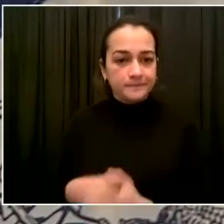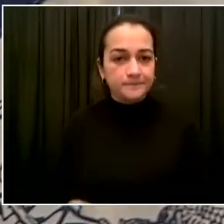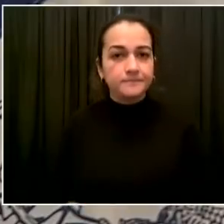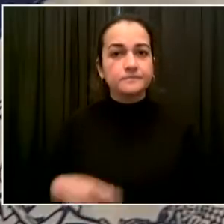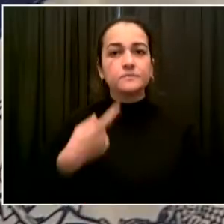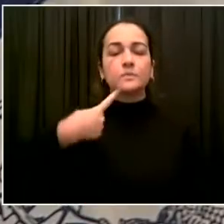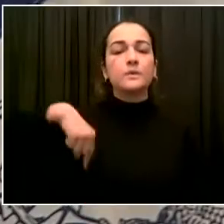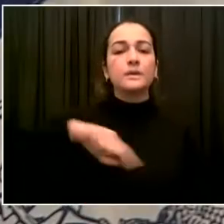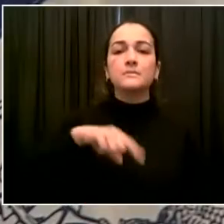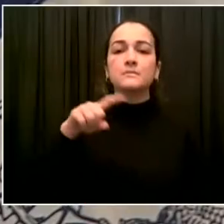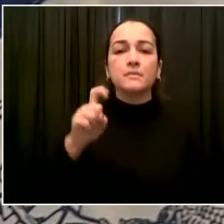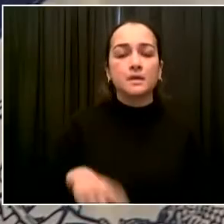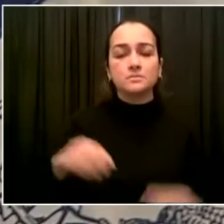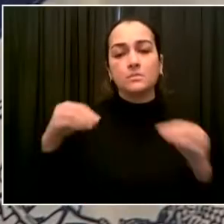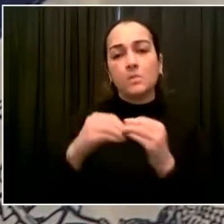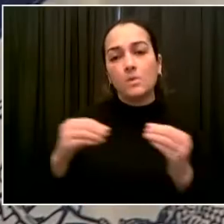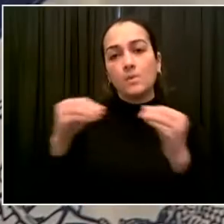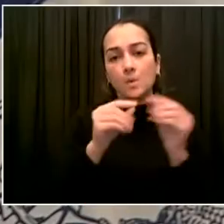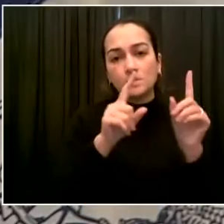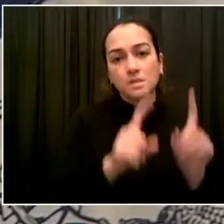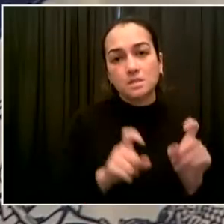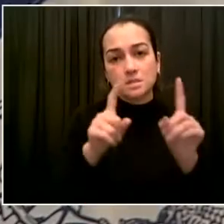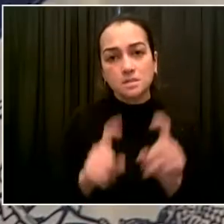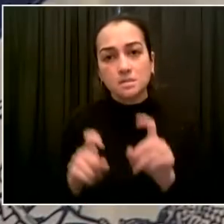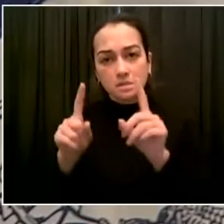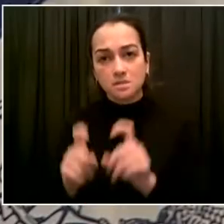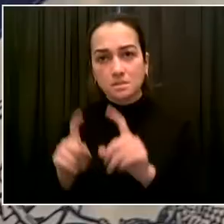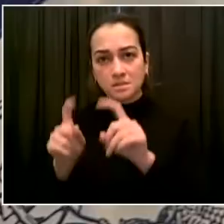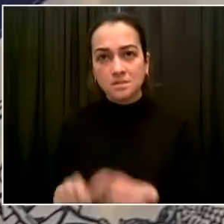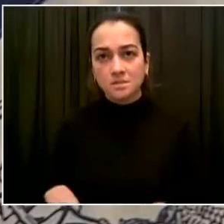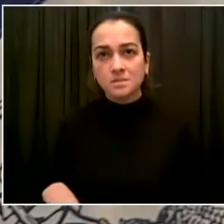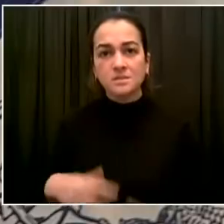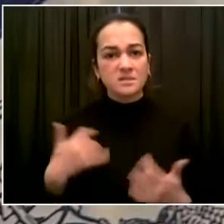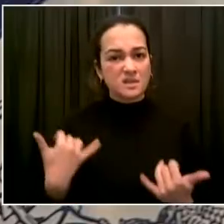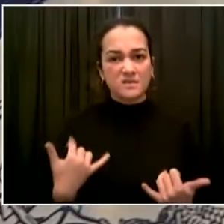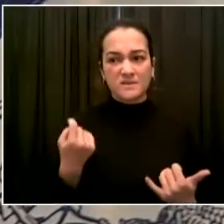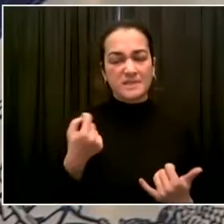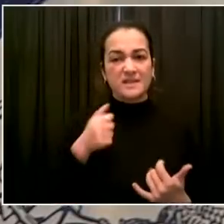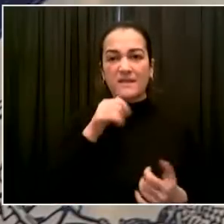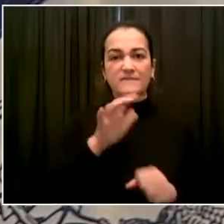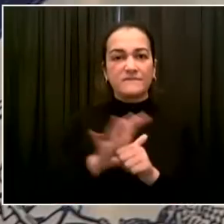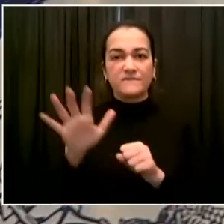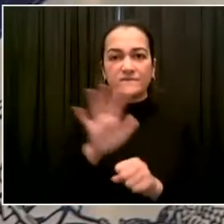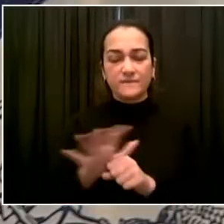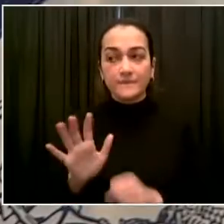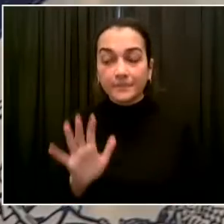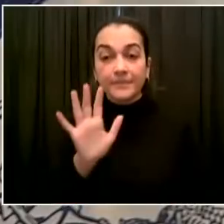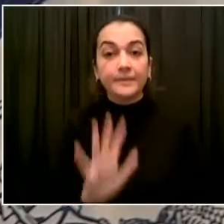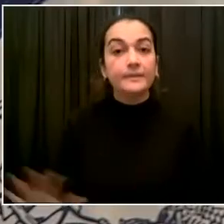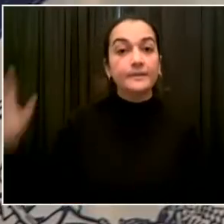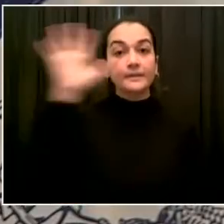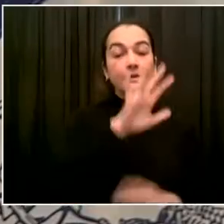THESE FRONTS. AND WE ARE FINDING THE SUPPLIES ARE BECOMNGI A CHALLENGE BECAUSE ALL OVER THE COUNTRY, TESTING IS GOING